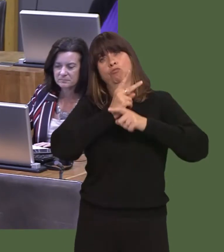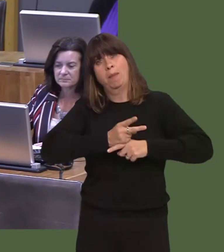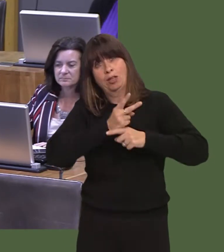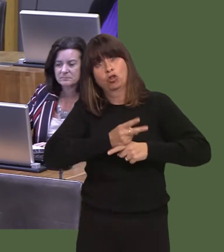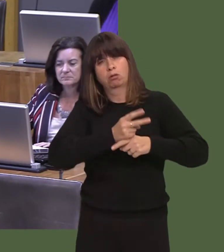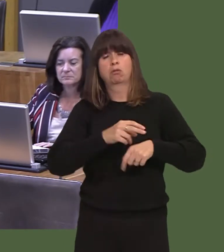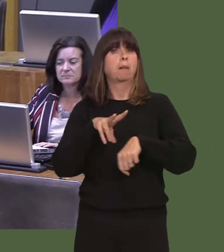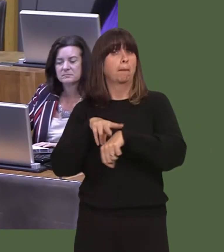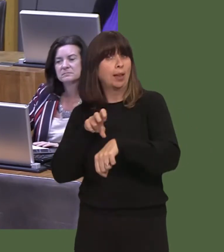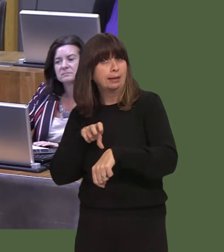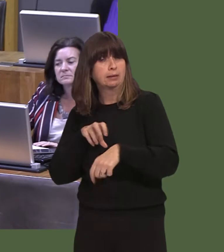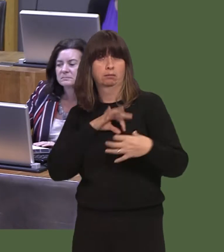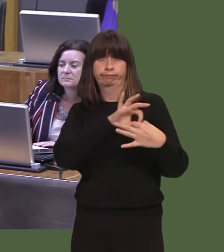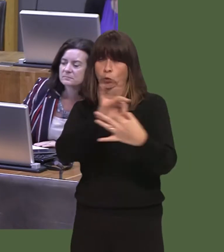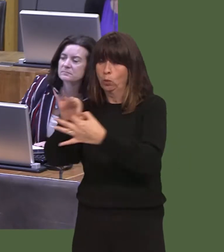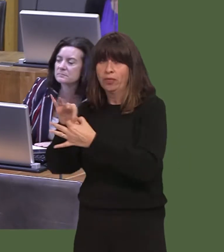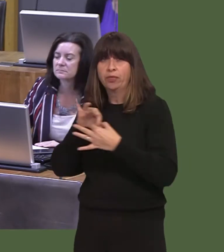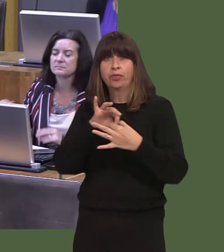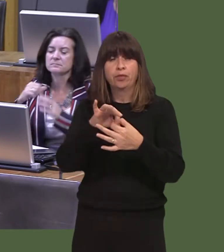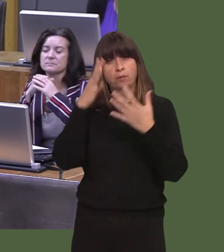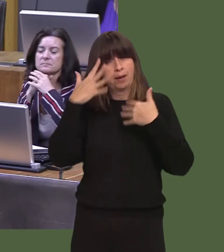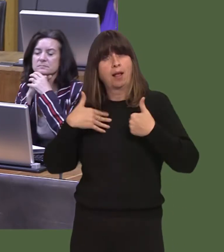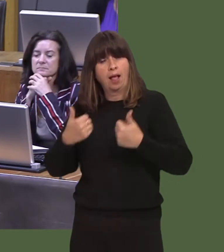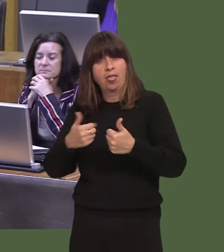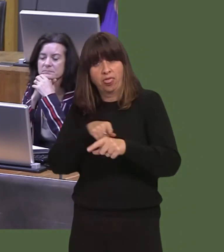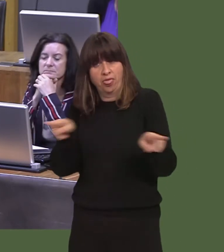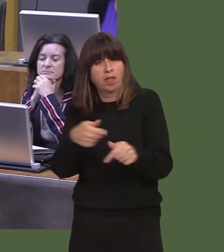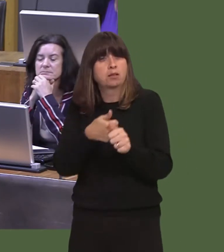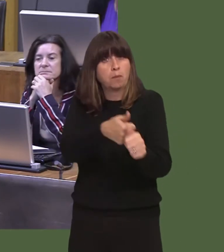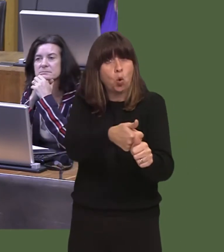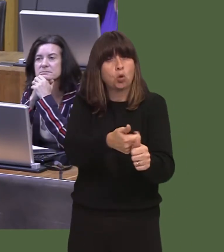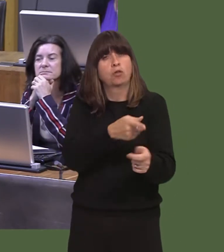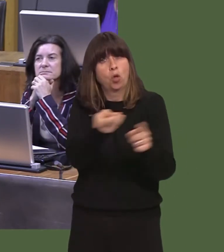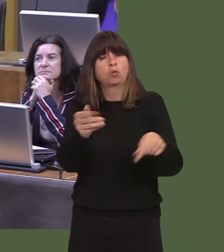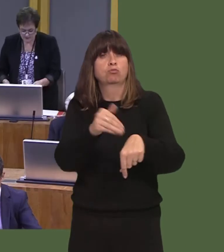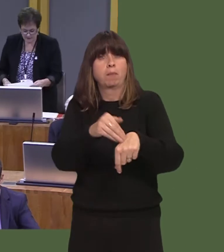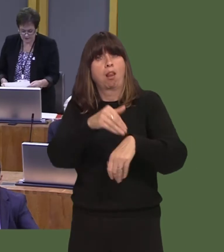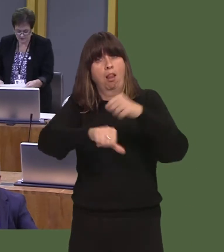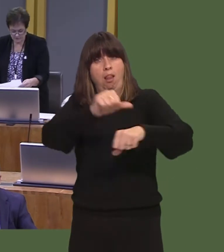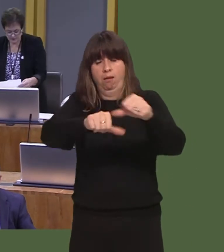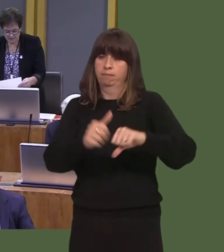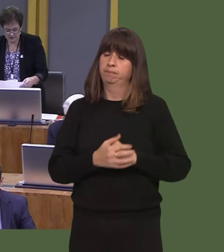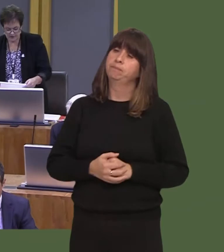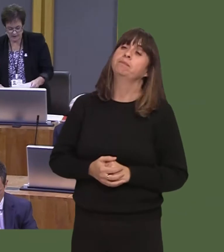and police forces in Wales, to provide mental health support for people in the criminal justice system. Dawn Bowden AM: Thank you for that answer, First Minister.